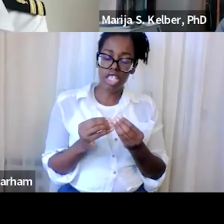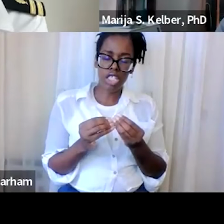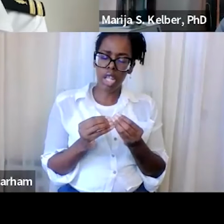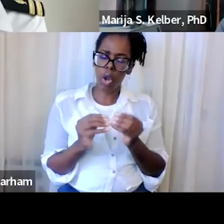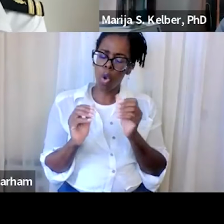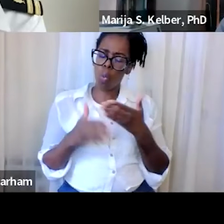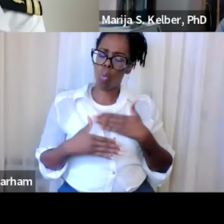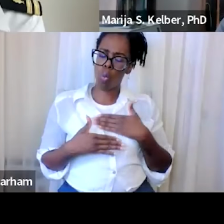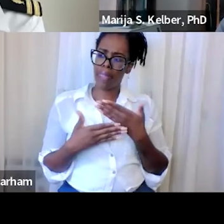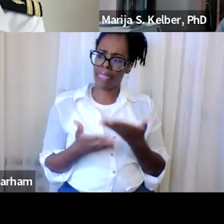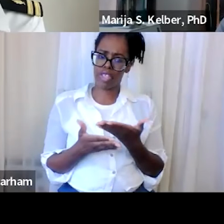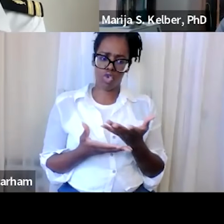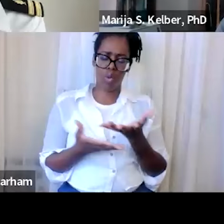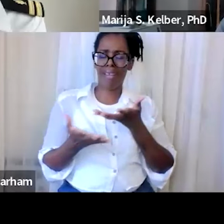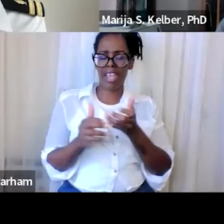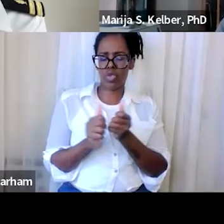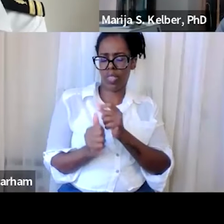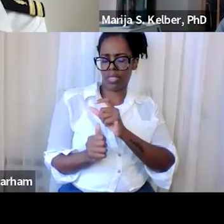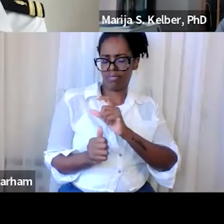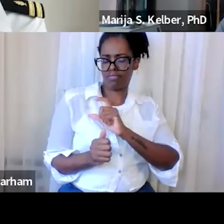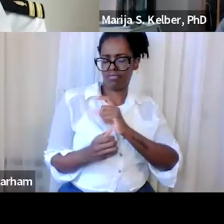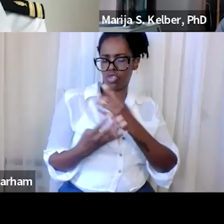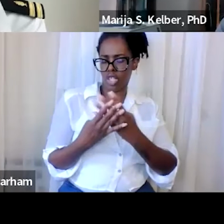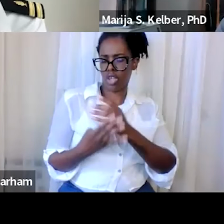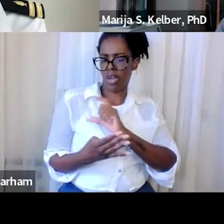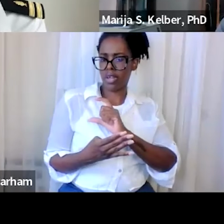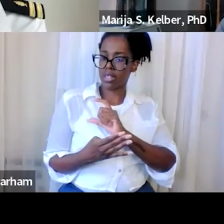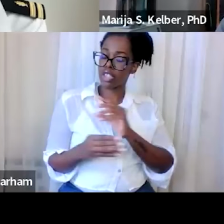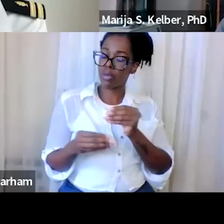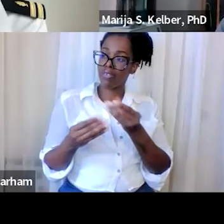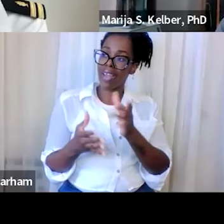with correctional officers to provide some of that sort of live support if they want.